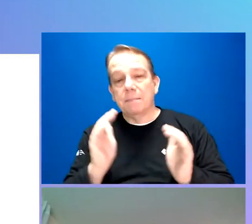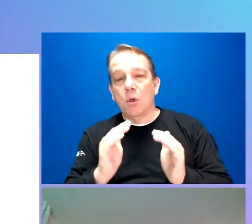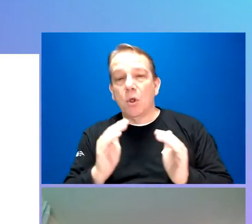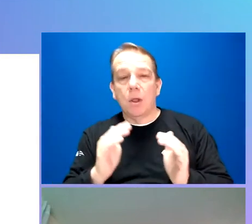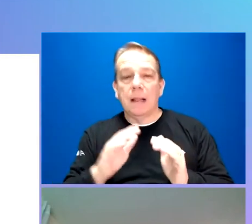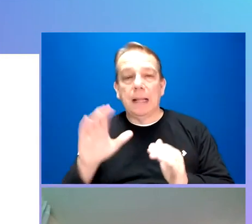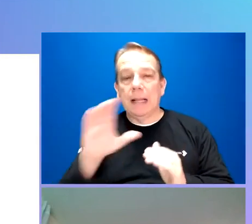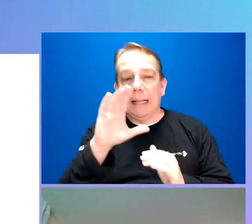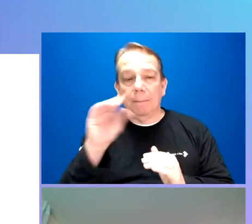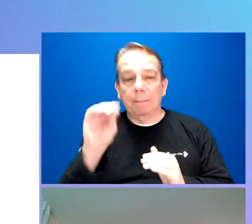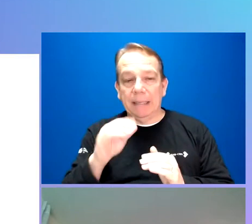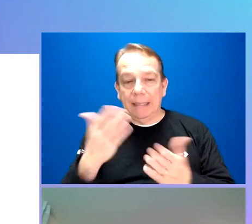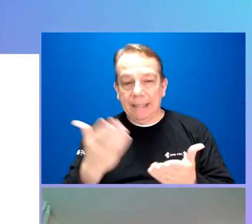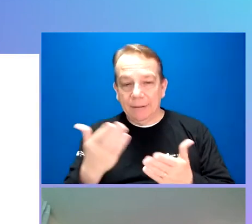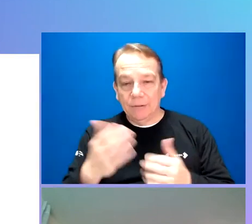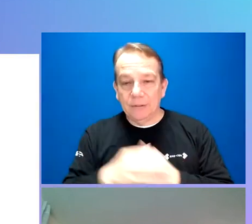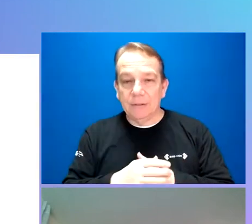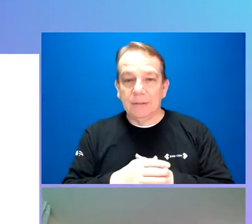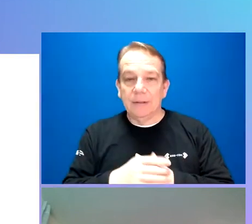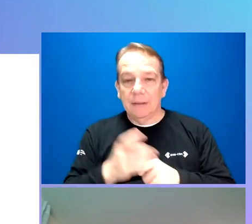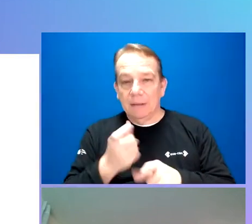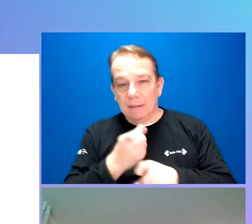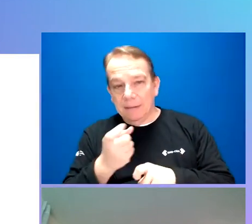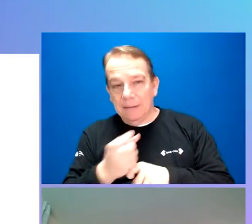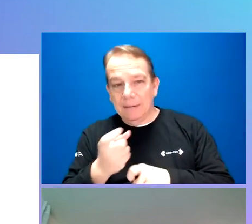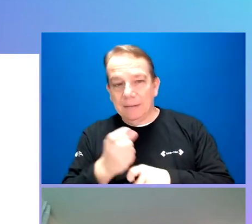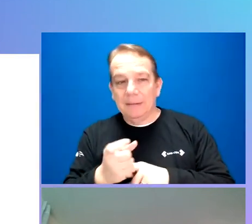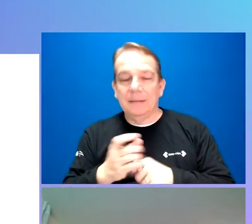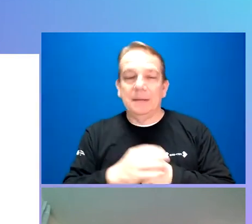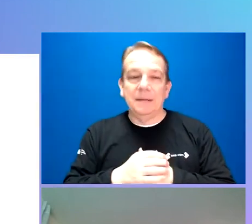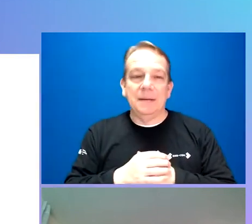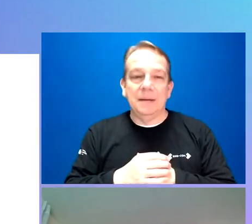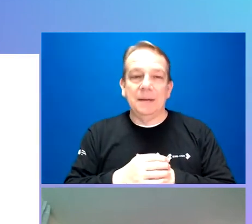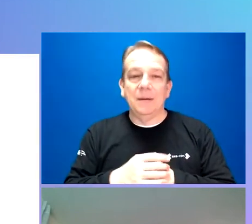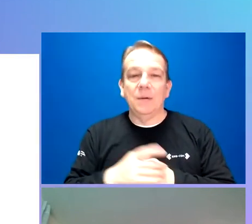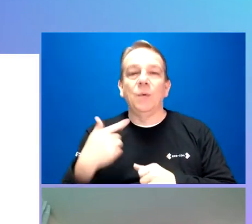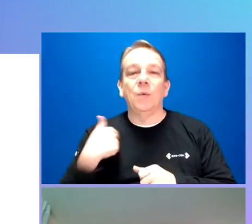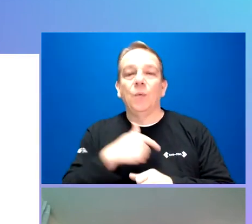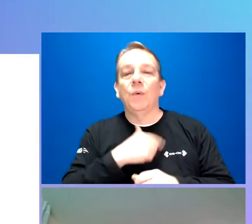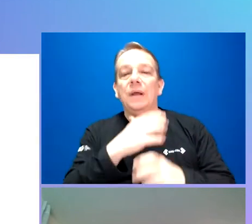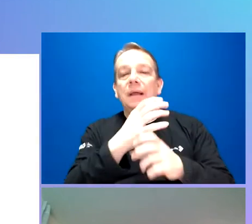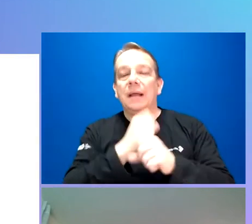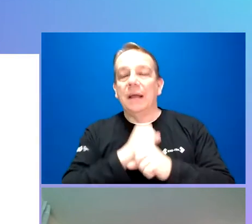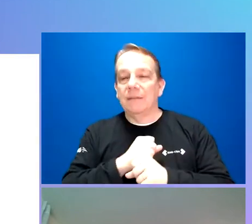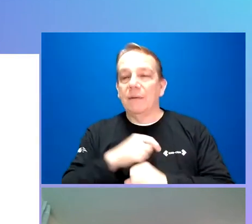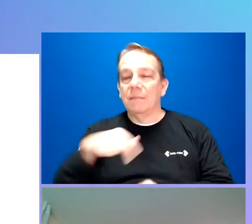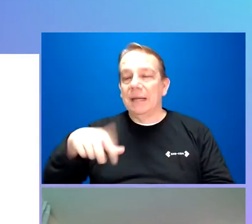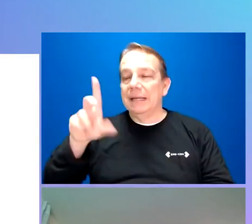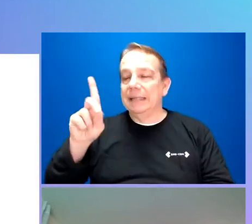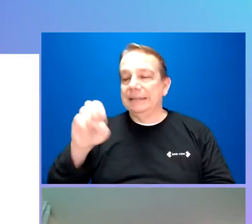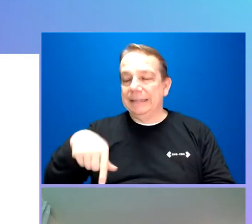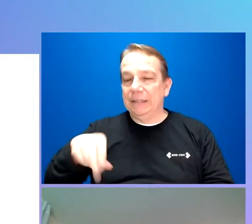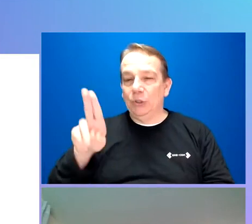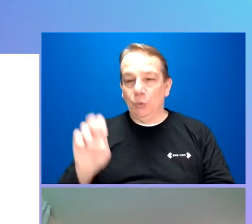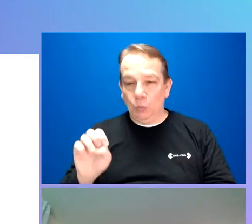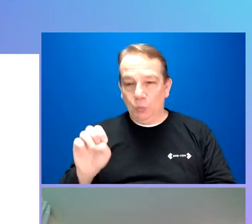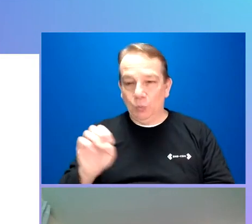was pun intended, but hey, so we